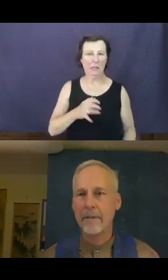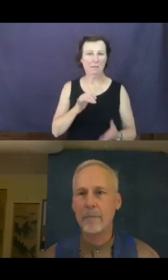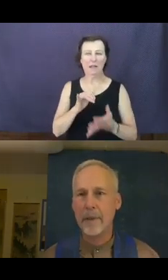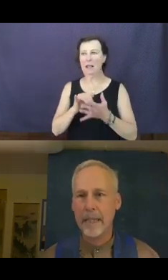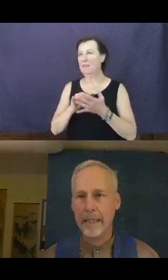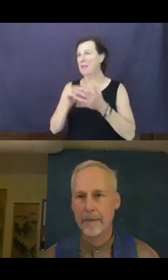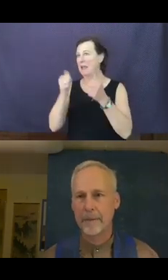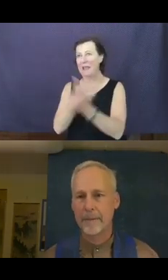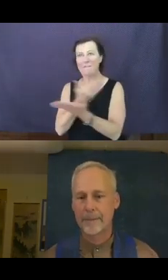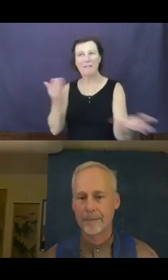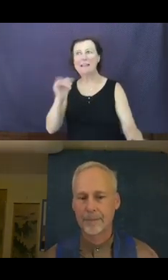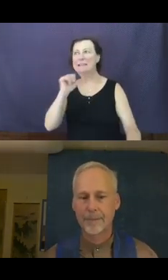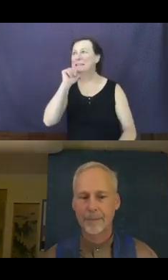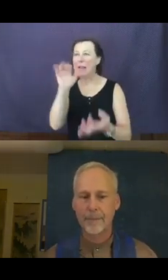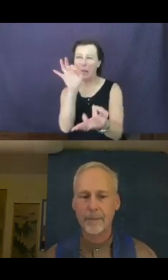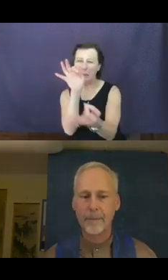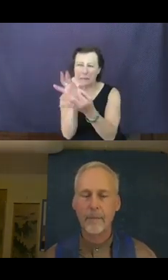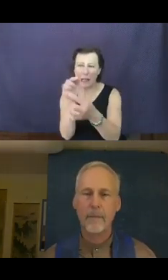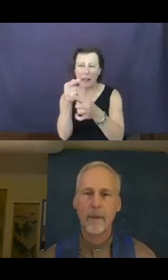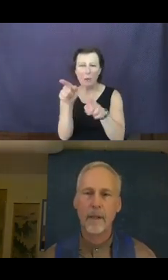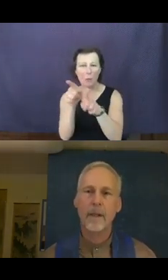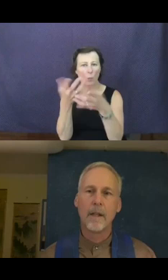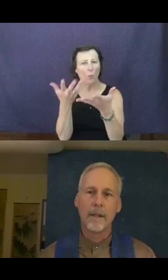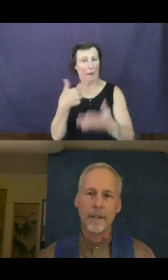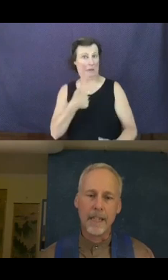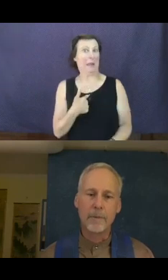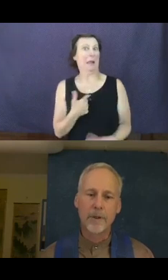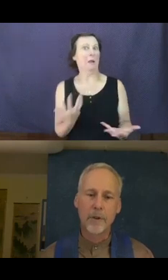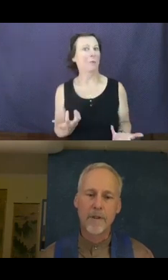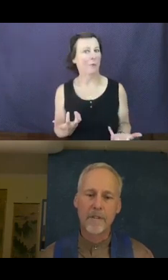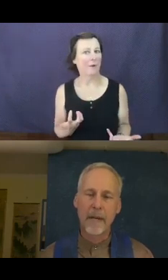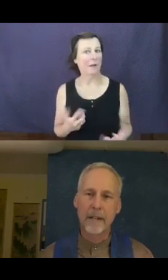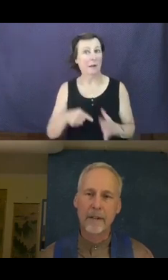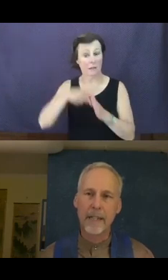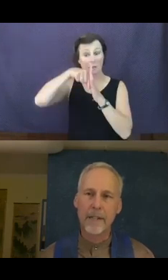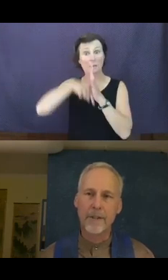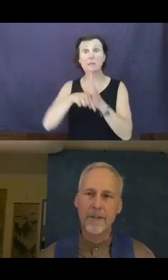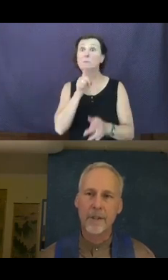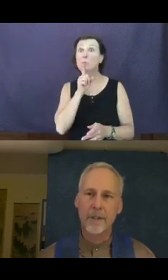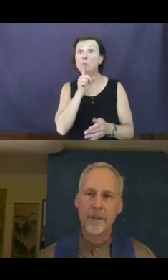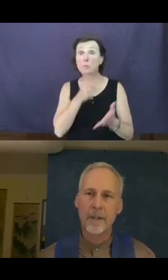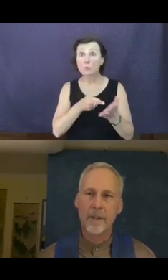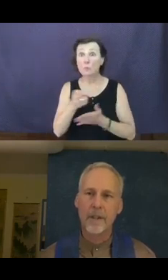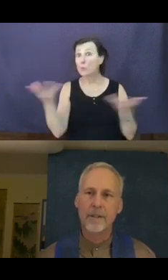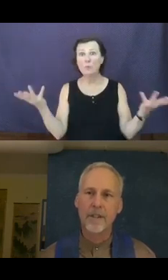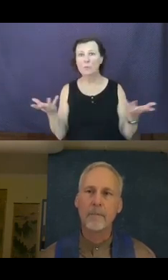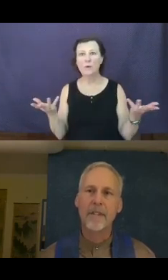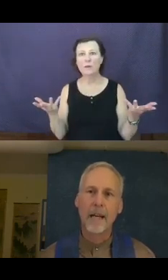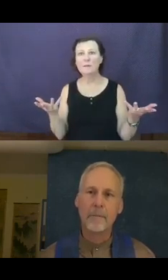it be. The deeper truth of the matter is: sometimes